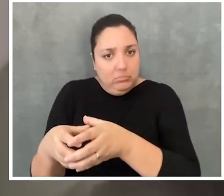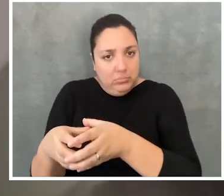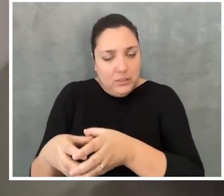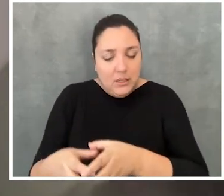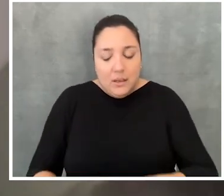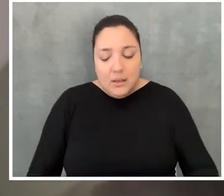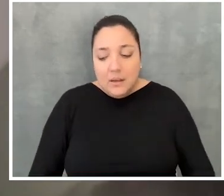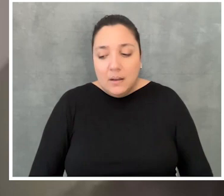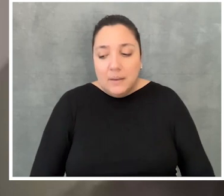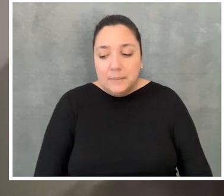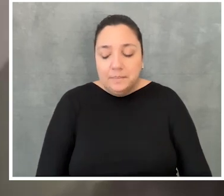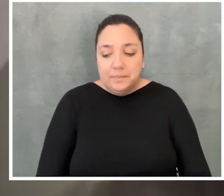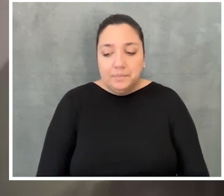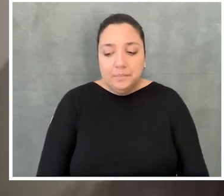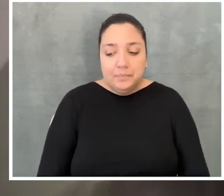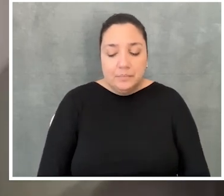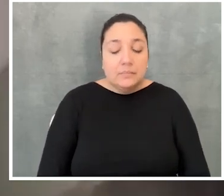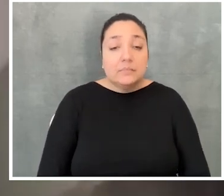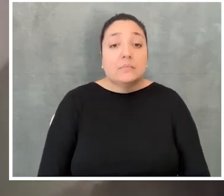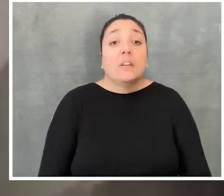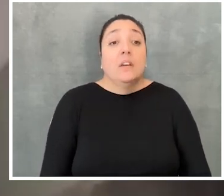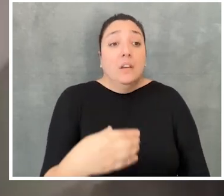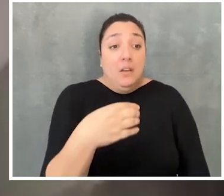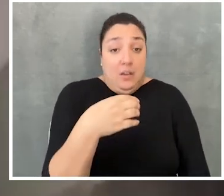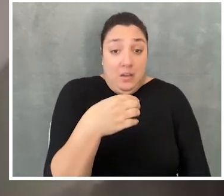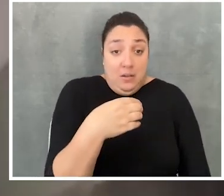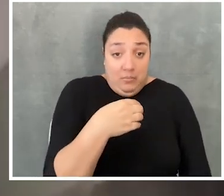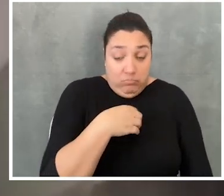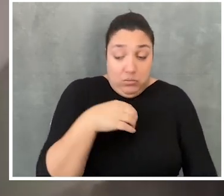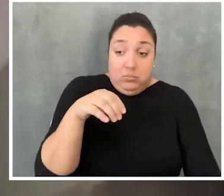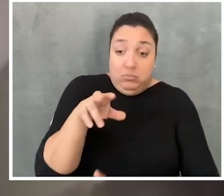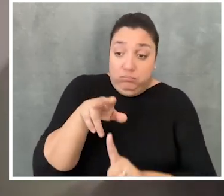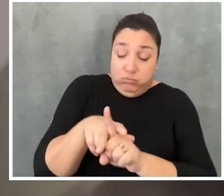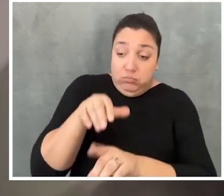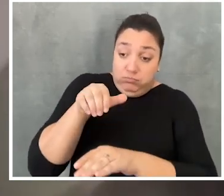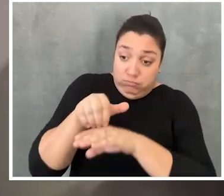And once the complaint is submitted, the commission will review it